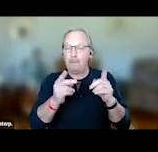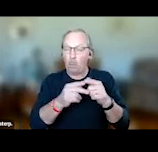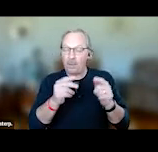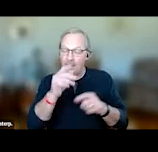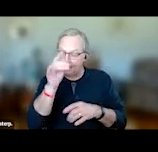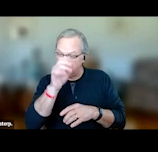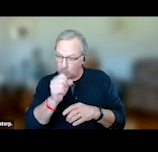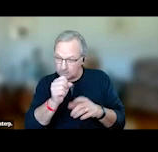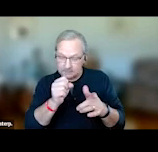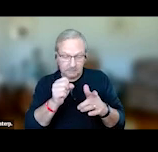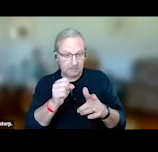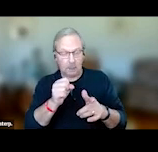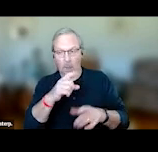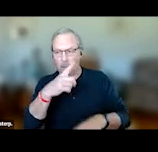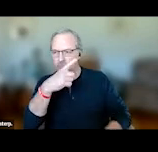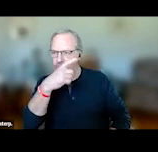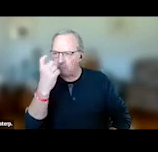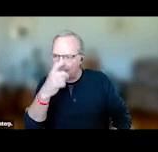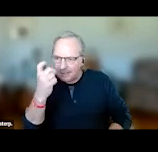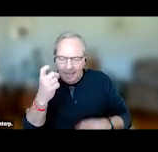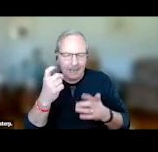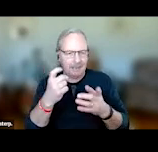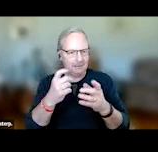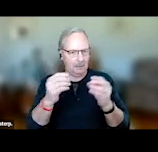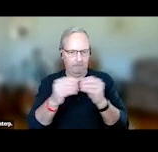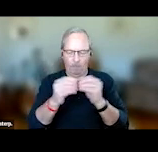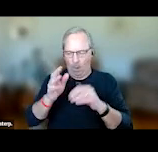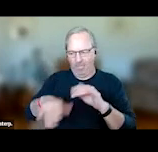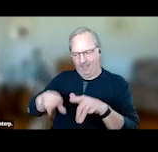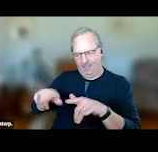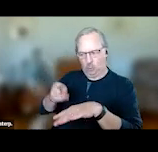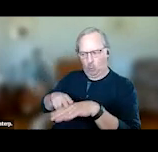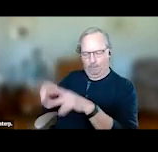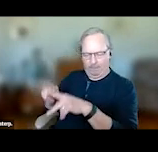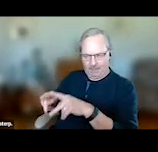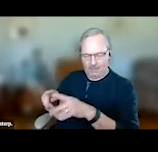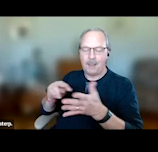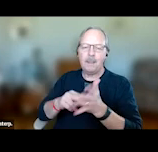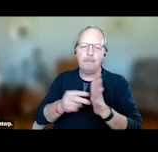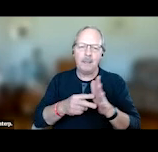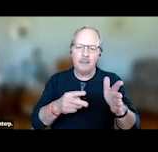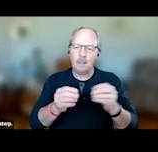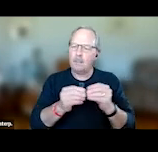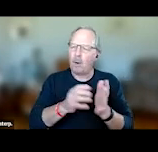and victimitized much more than the general population, meaning they're more vulnerable than violent.